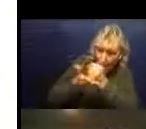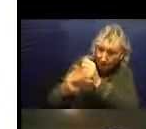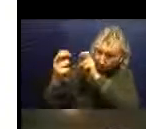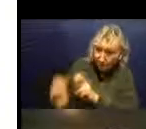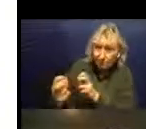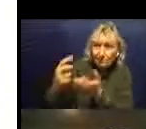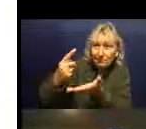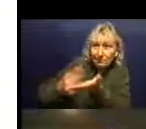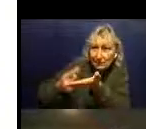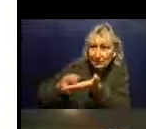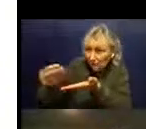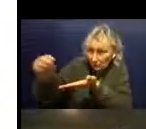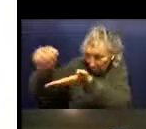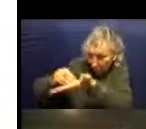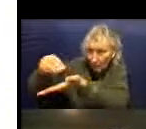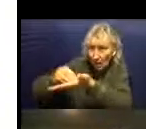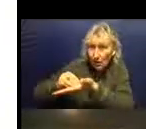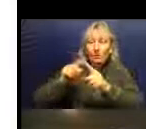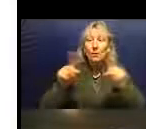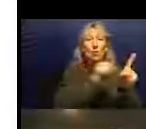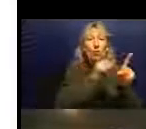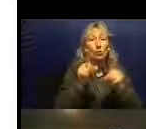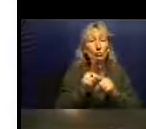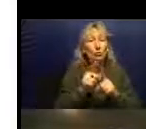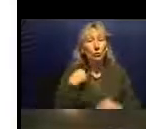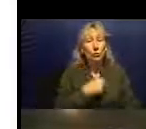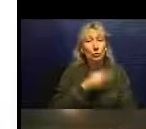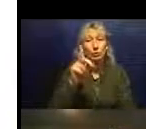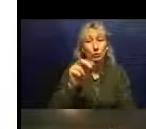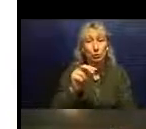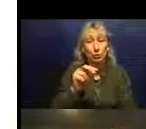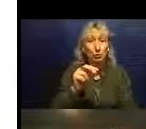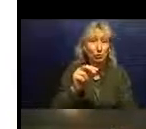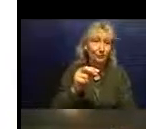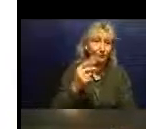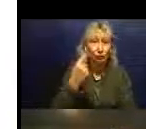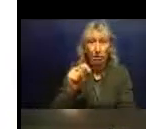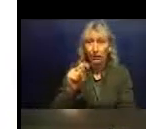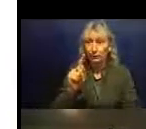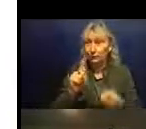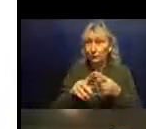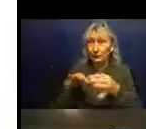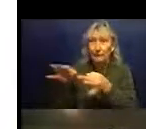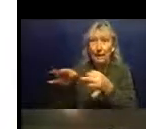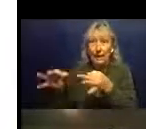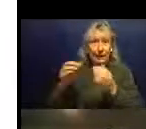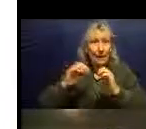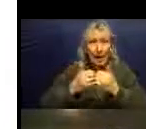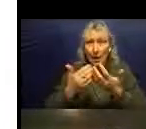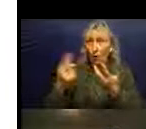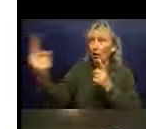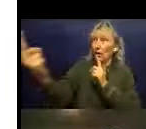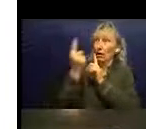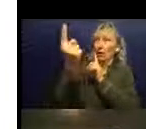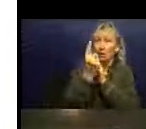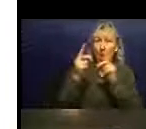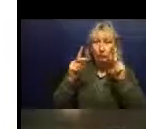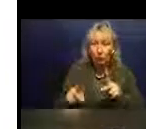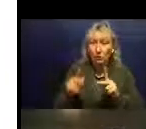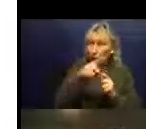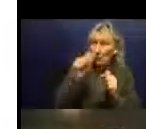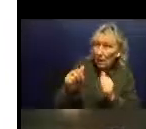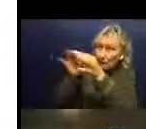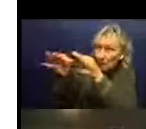Yeah. So yeah, these are broad you know there's the volunteer people who actually help someone confirmed the taxes.